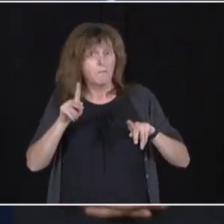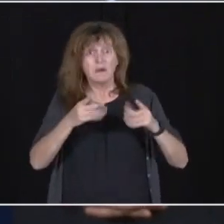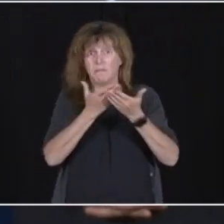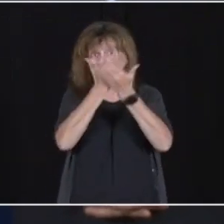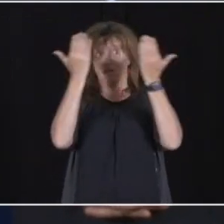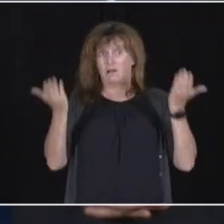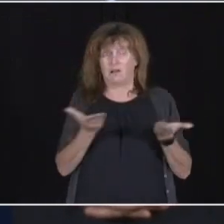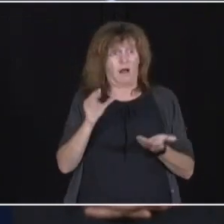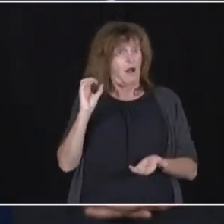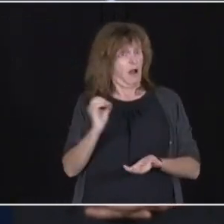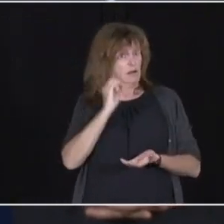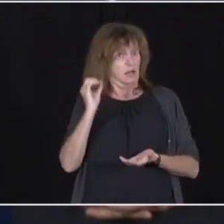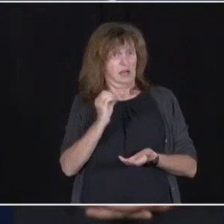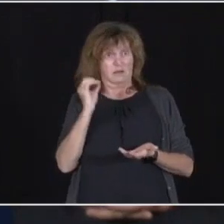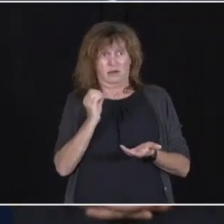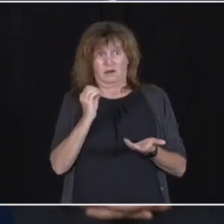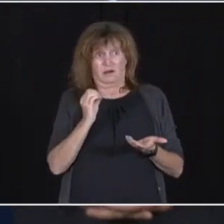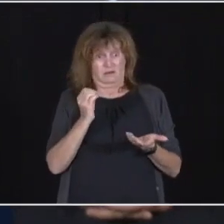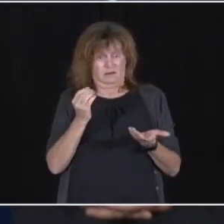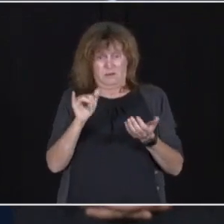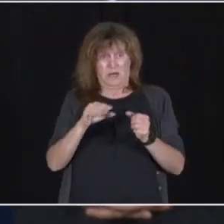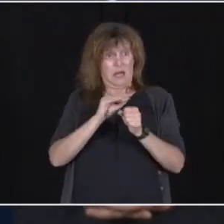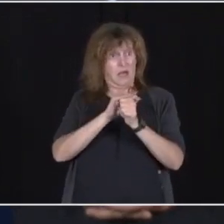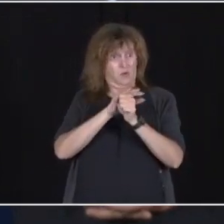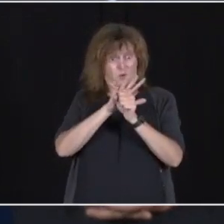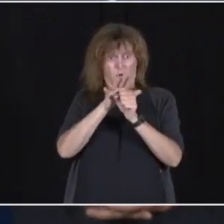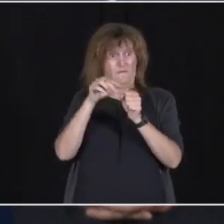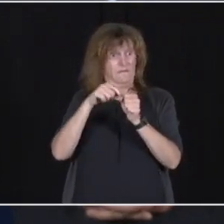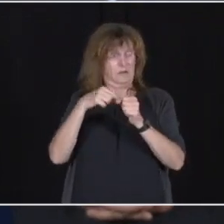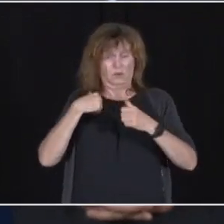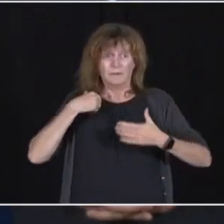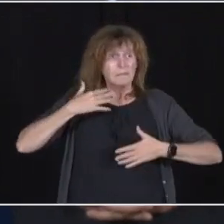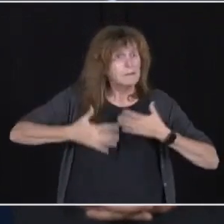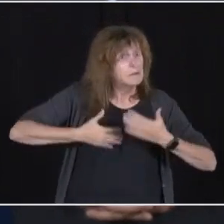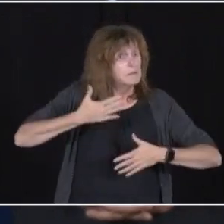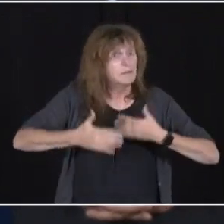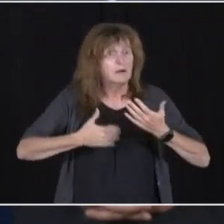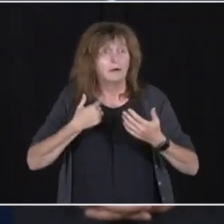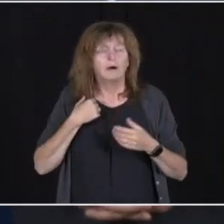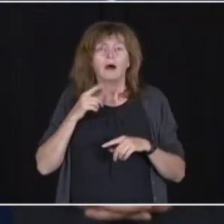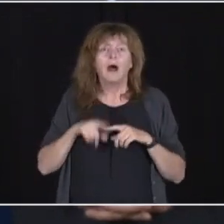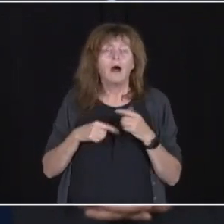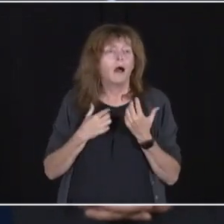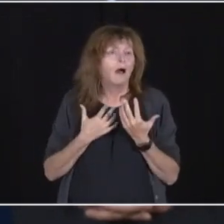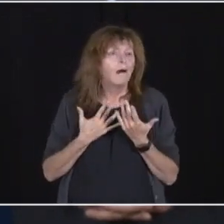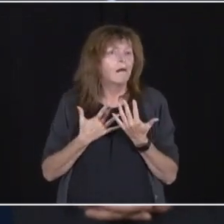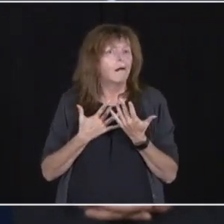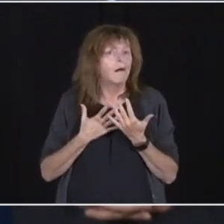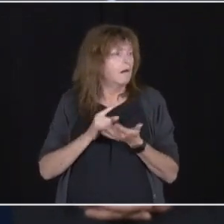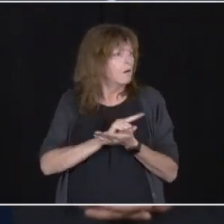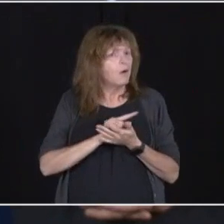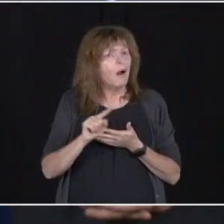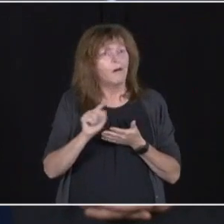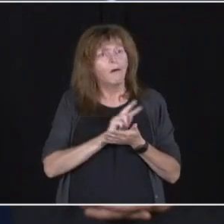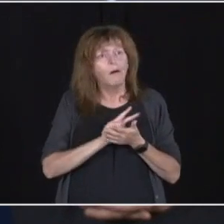or four weeks in some cases and callback legislator and move it forward. It is absolutely